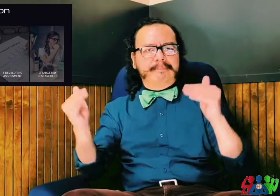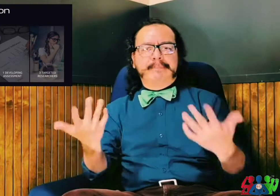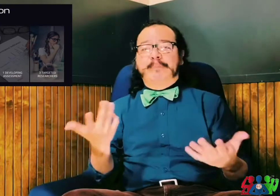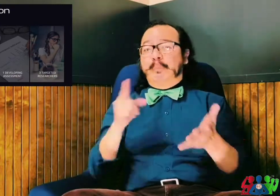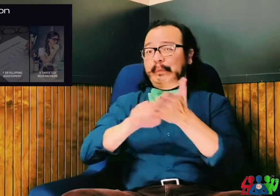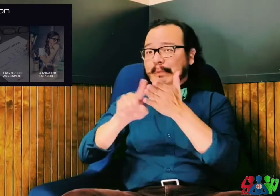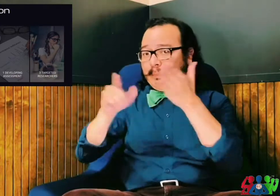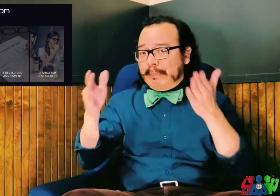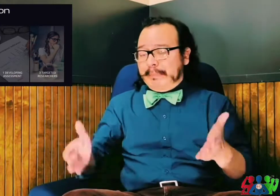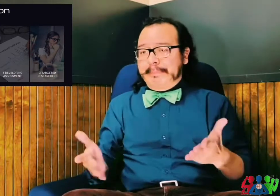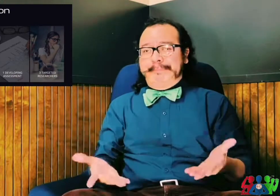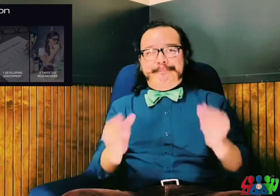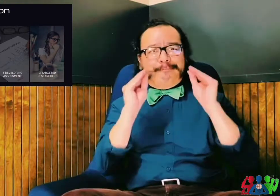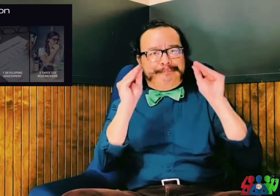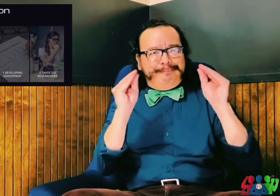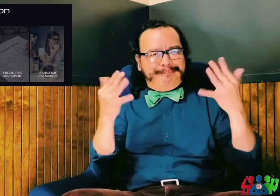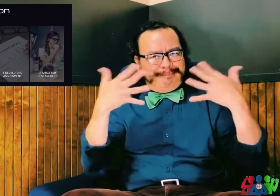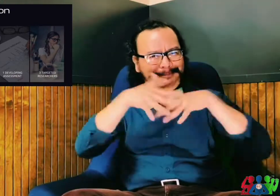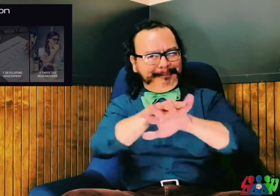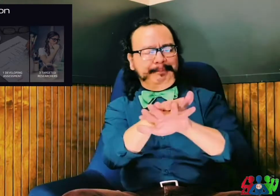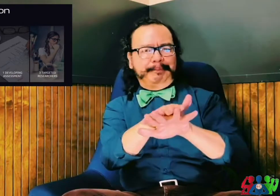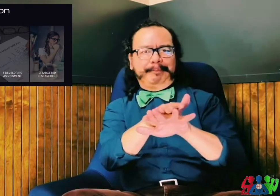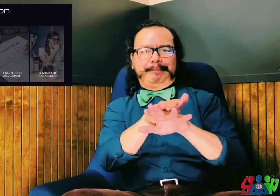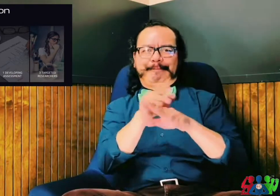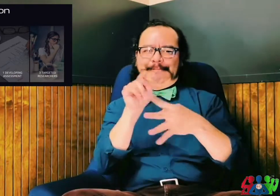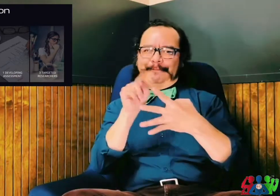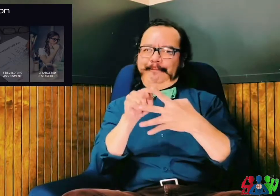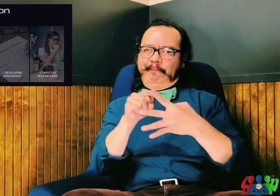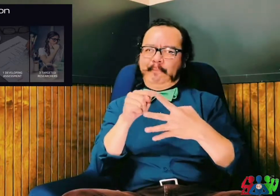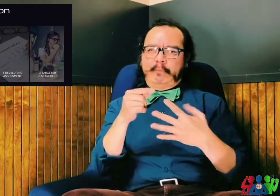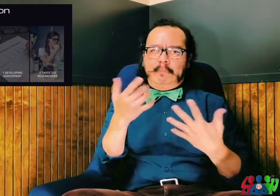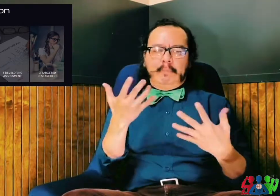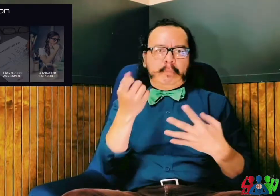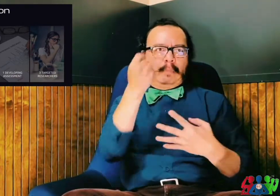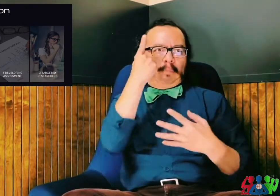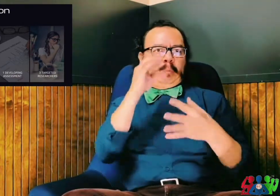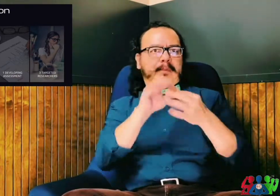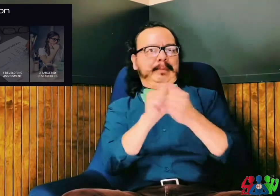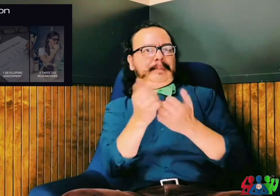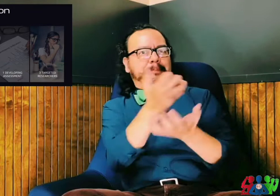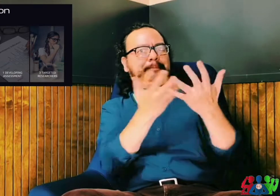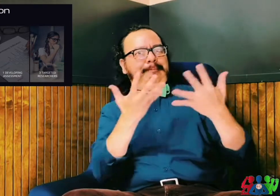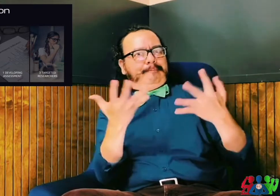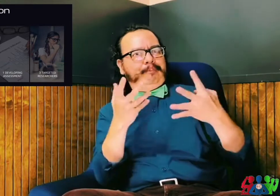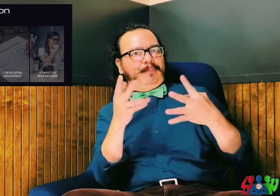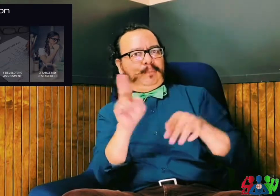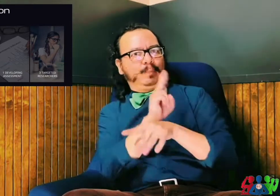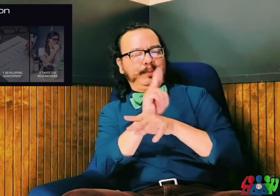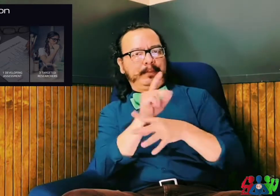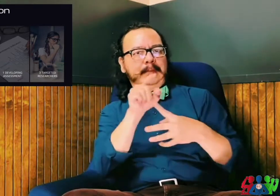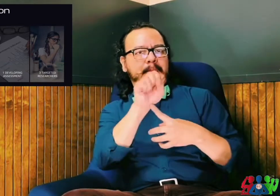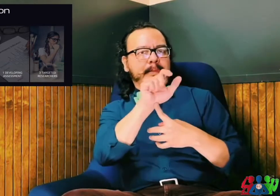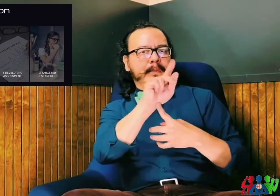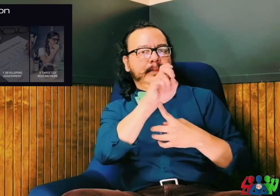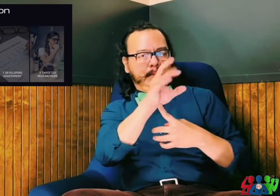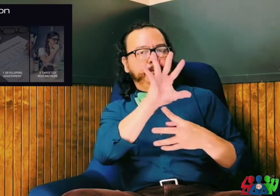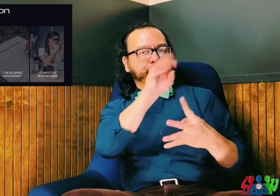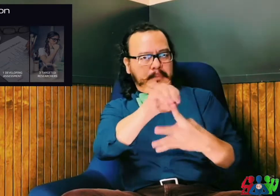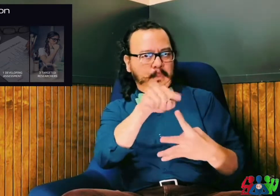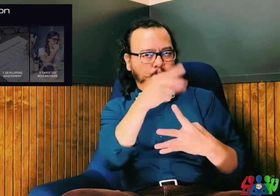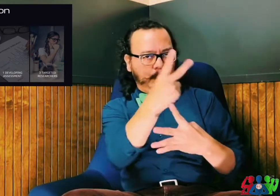Two of stakeholders whose are researchers, program designers, and practitioners focused on integrated STEM education